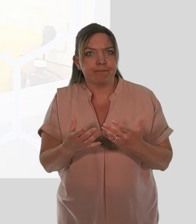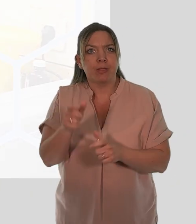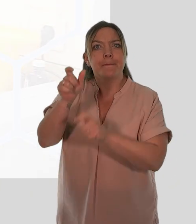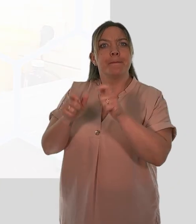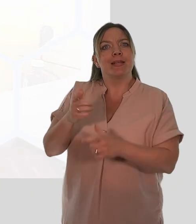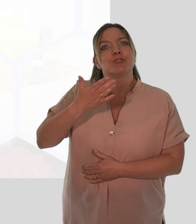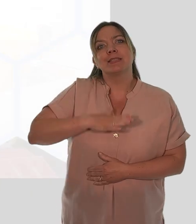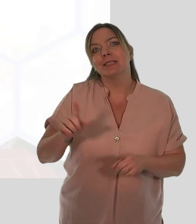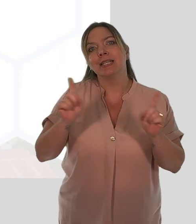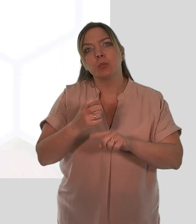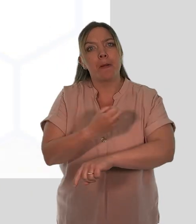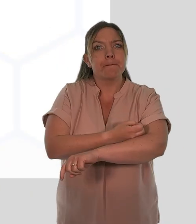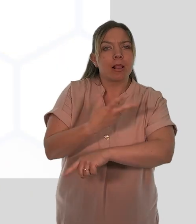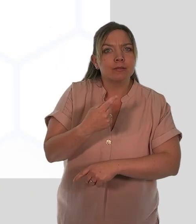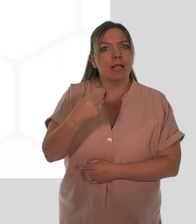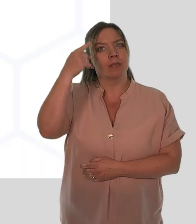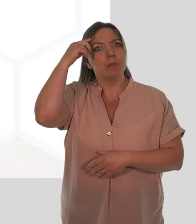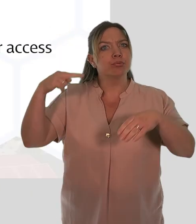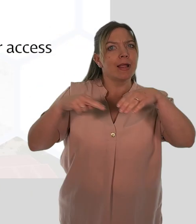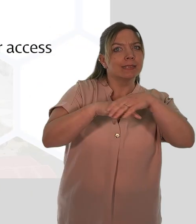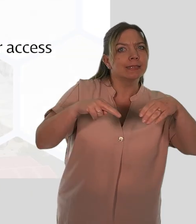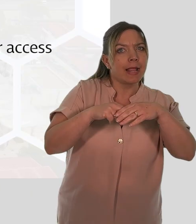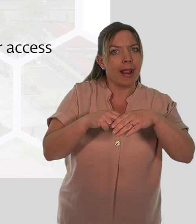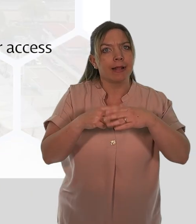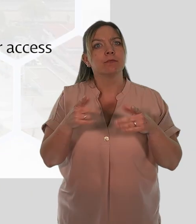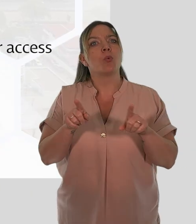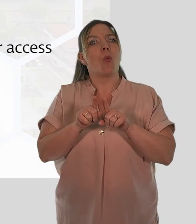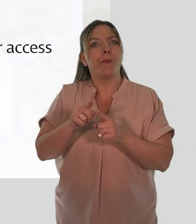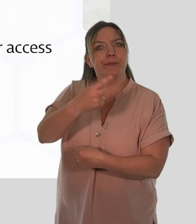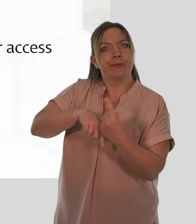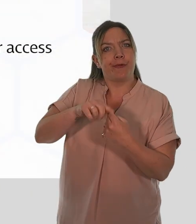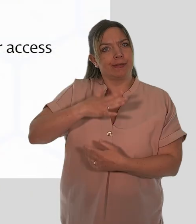Government infrastructure is required to enable access to diagnosis